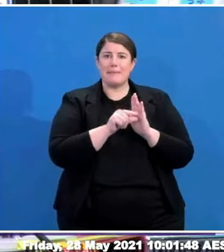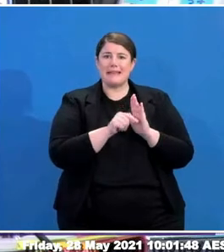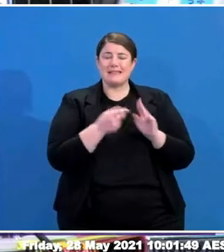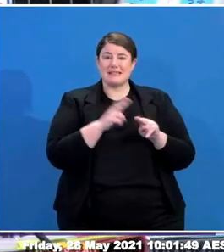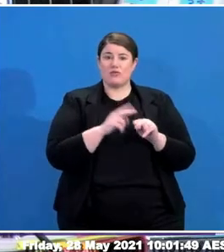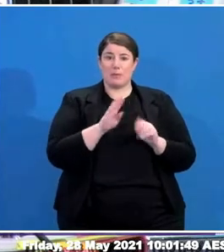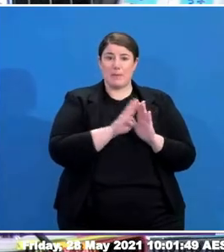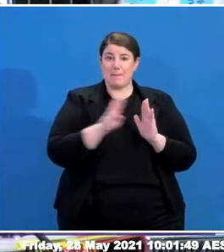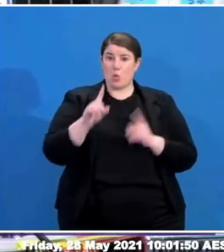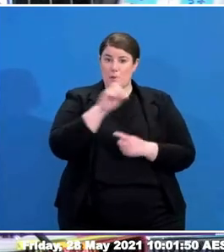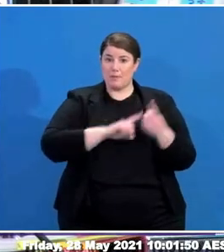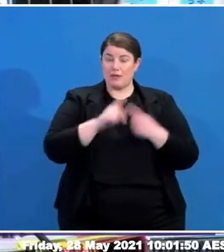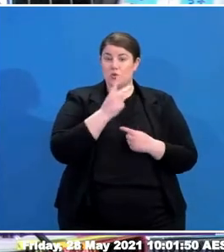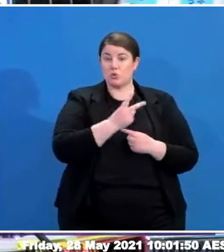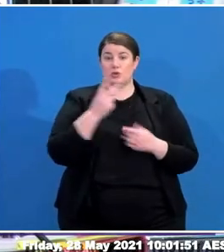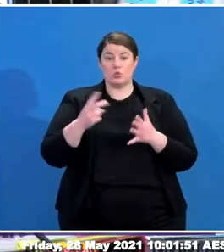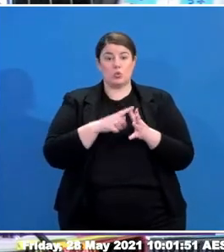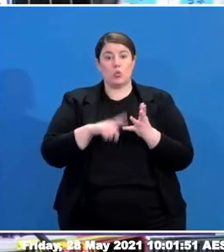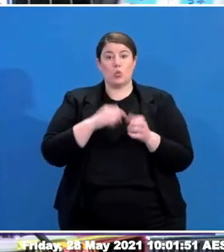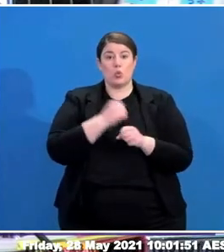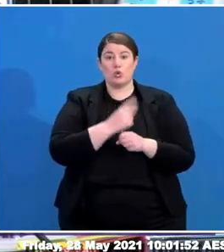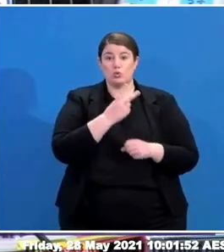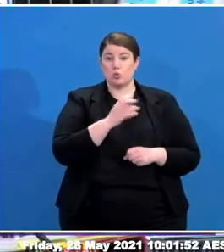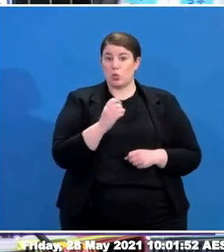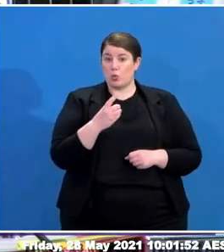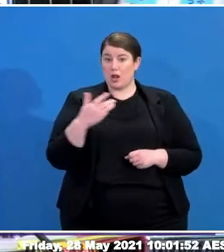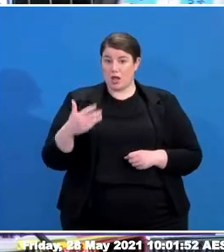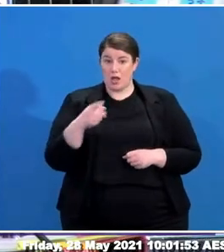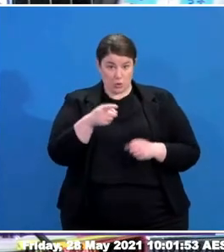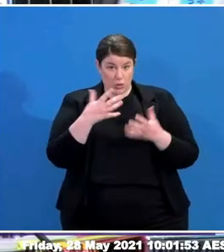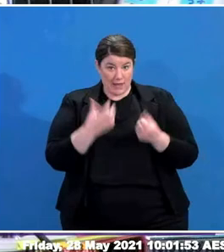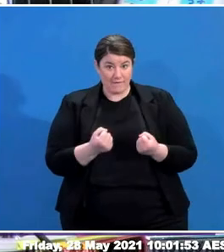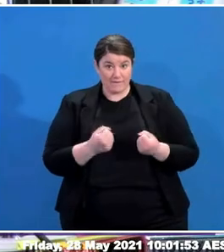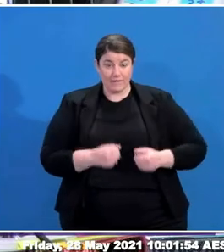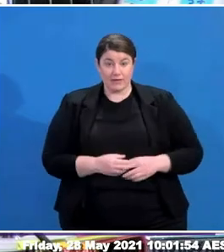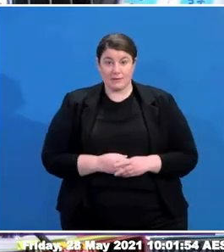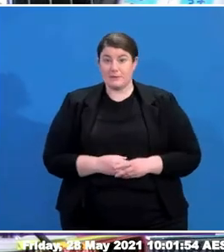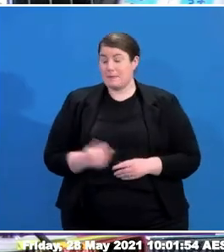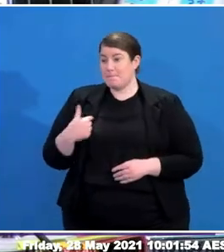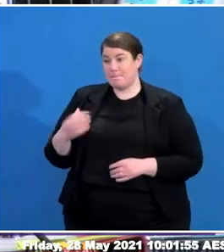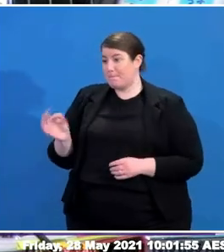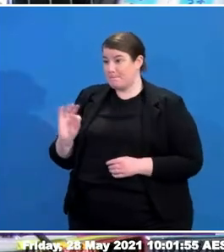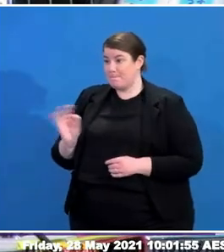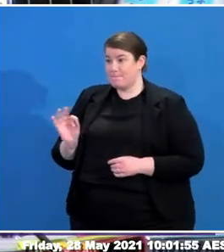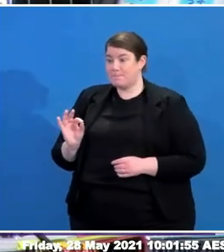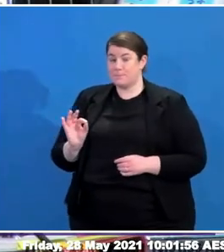on August 2019. Do you have a copy with you? No, I don't. Could that be provided to Ms Cuddihy.